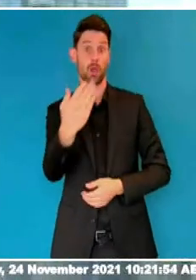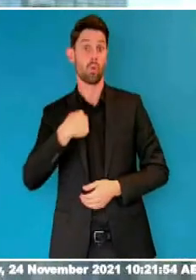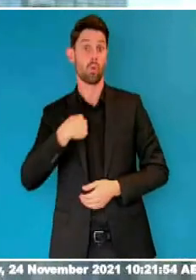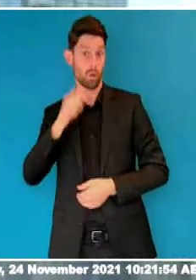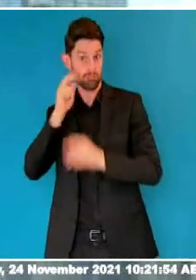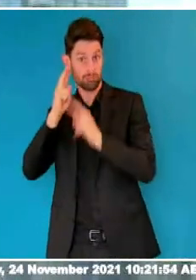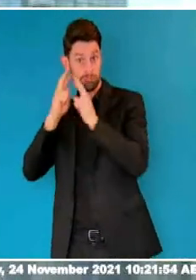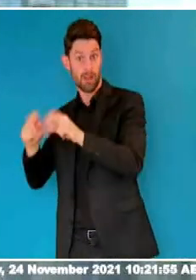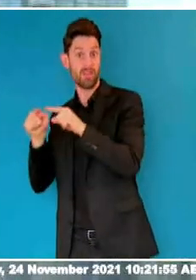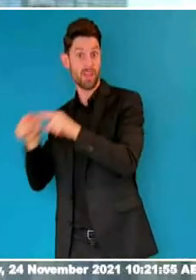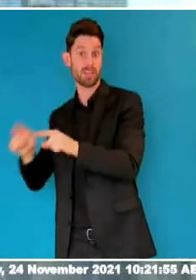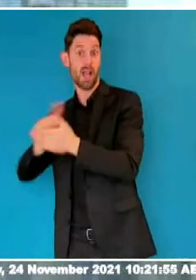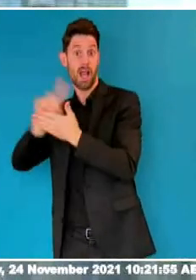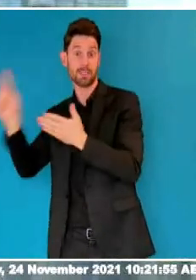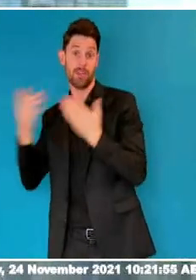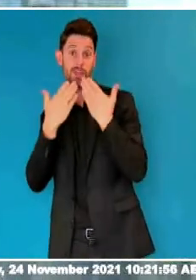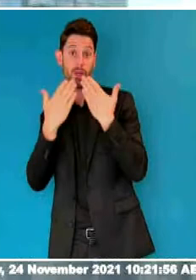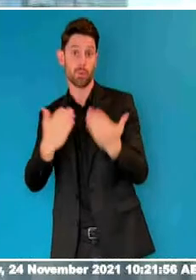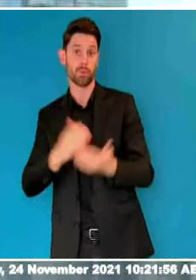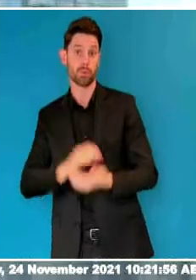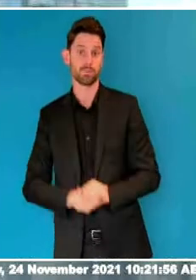Thank you.